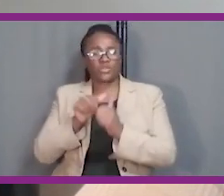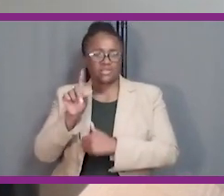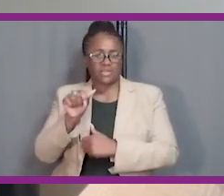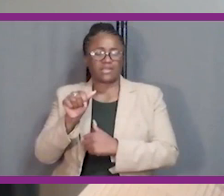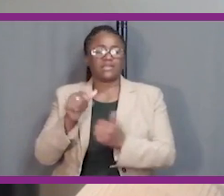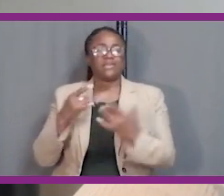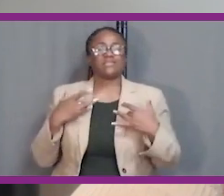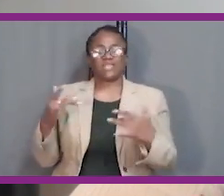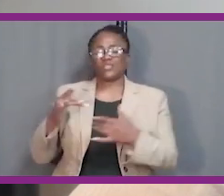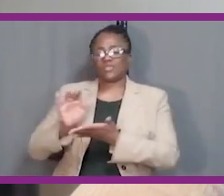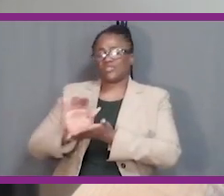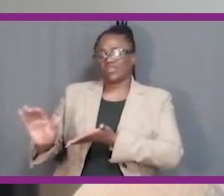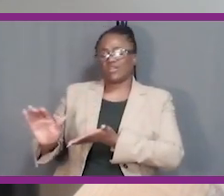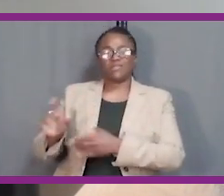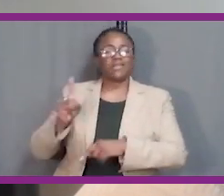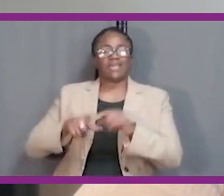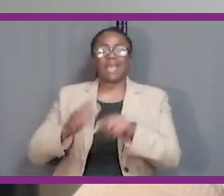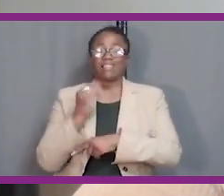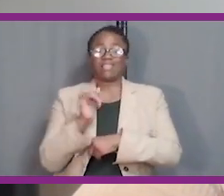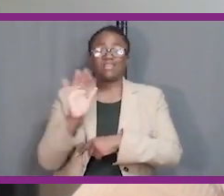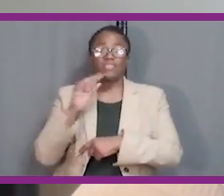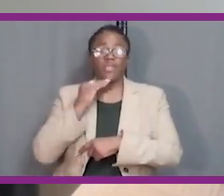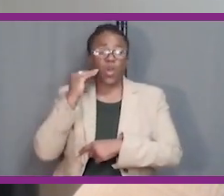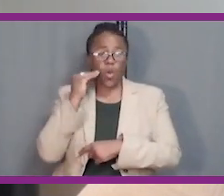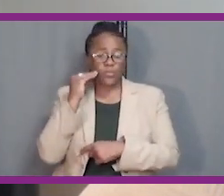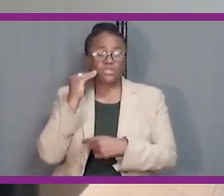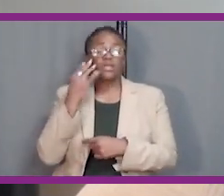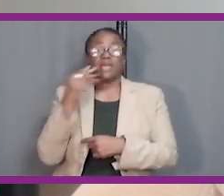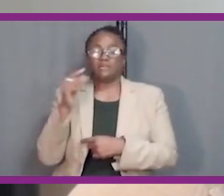abuse. And other guests have shared similar sentiments on how disabled women and girls,